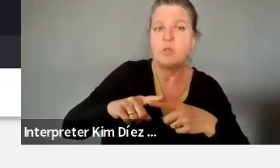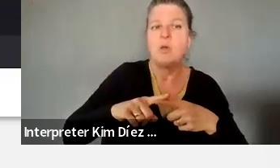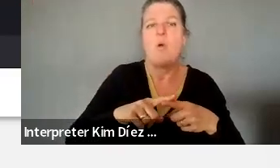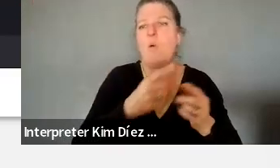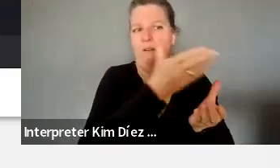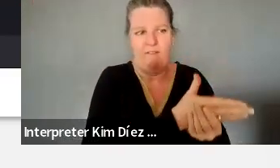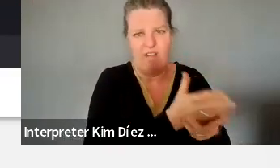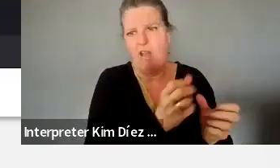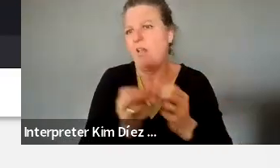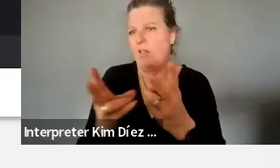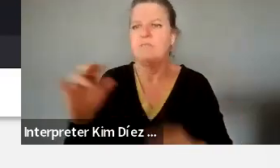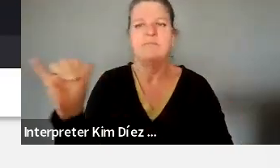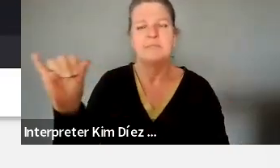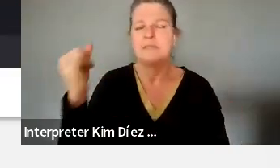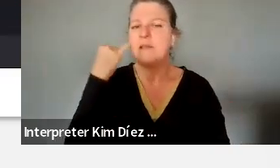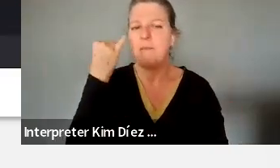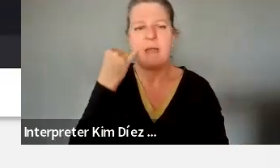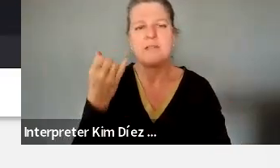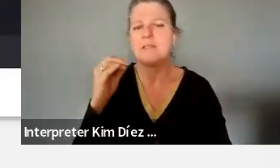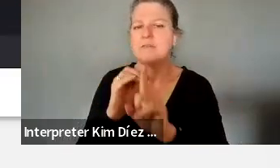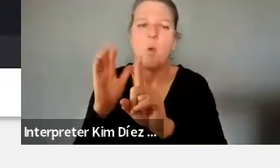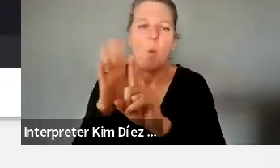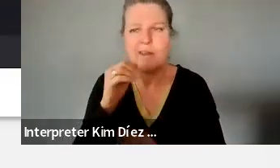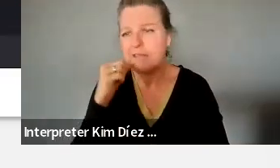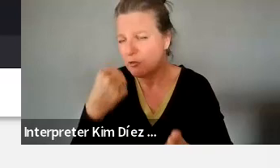the same way you would for an orientation letter or anything else like that.